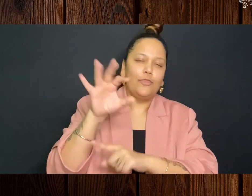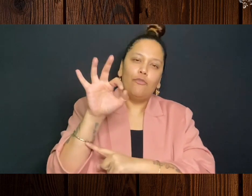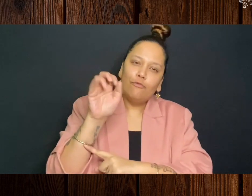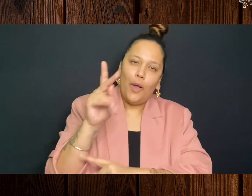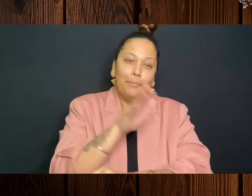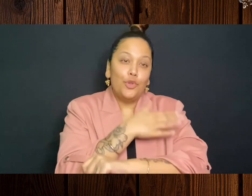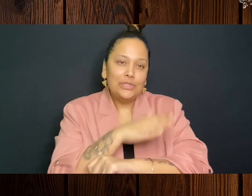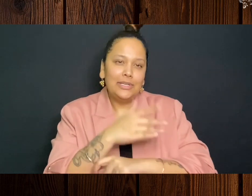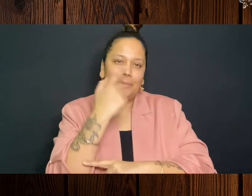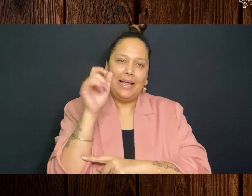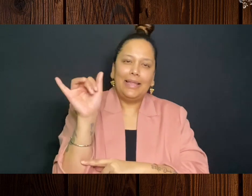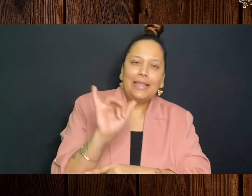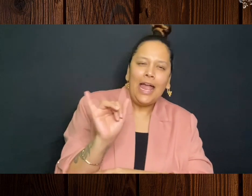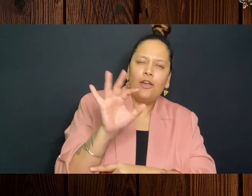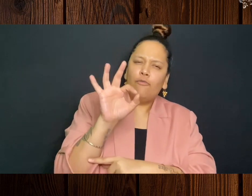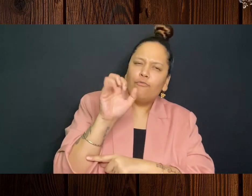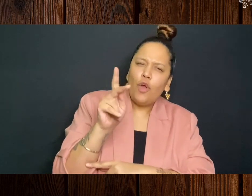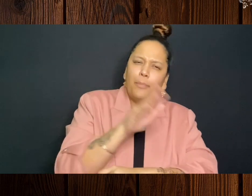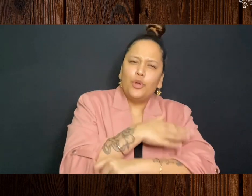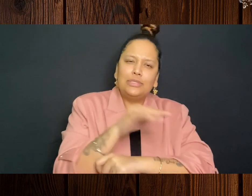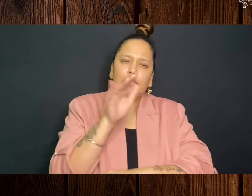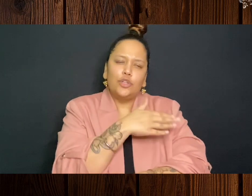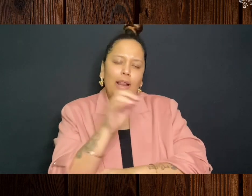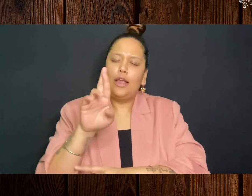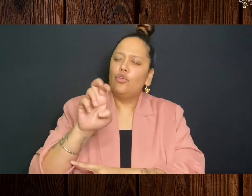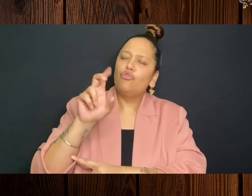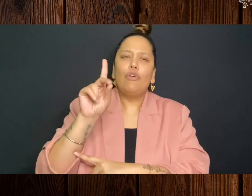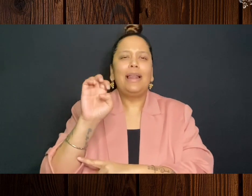that is like quintessential folk music. The song like, “Redemption